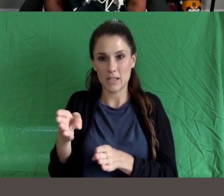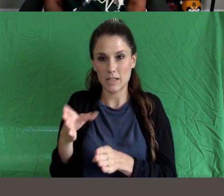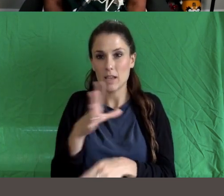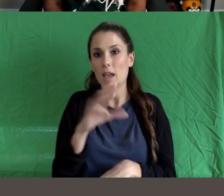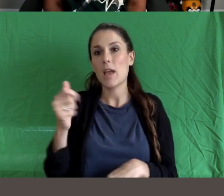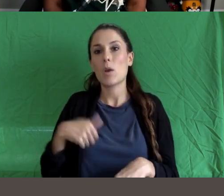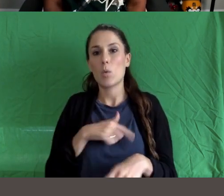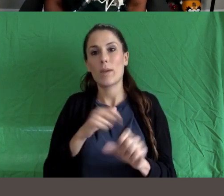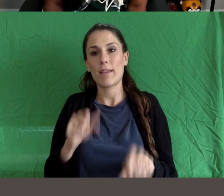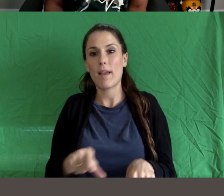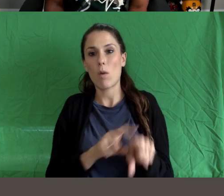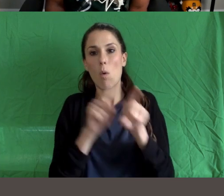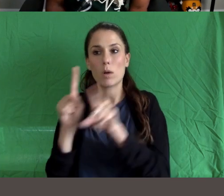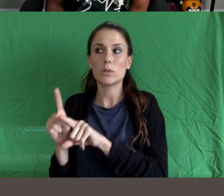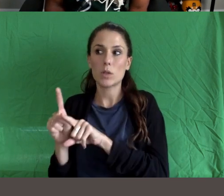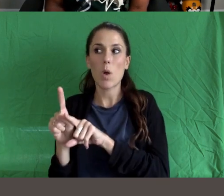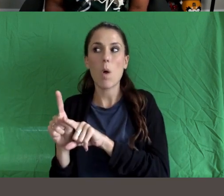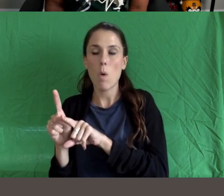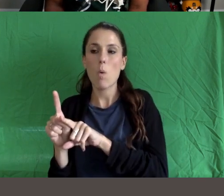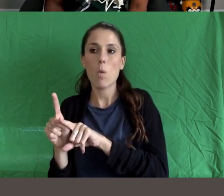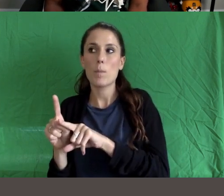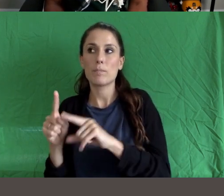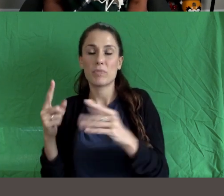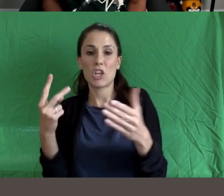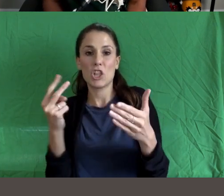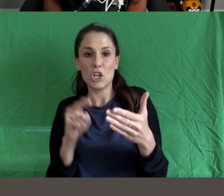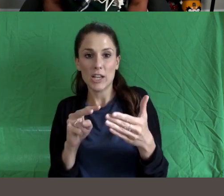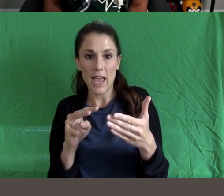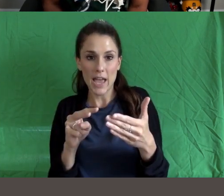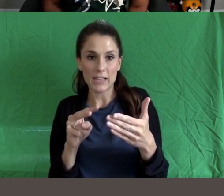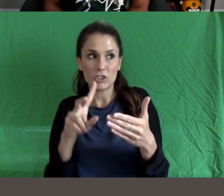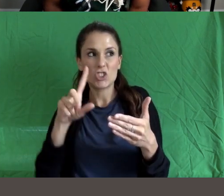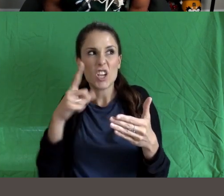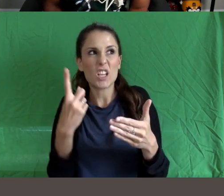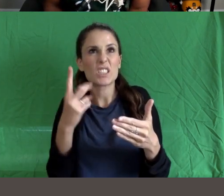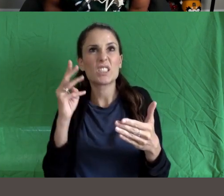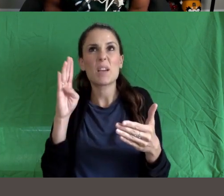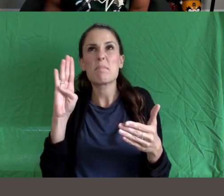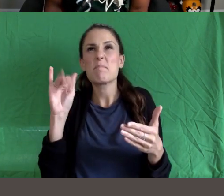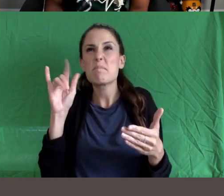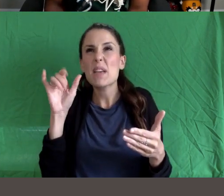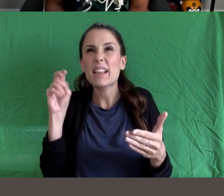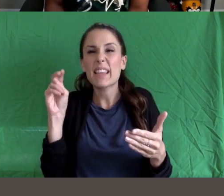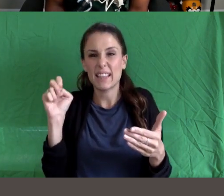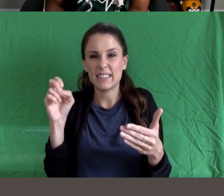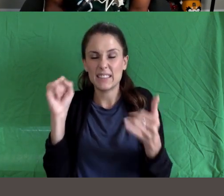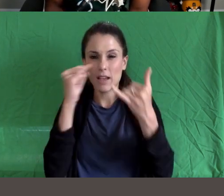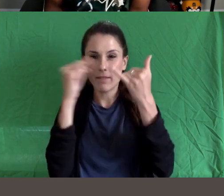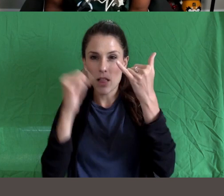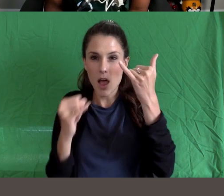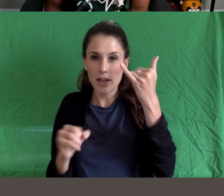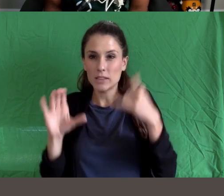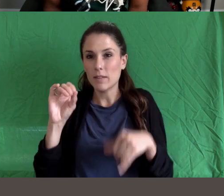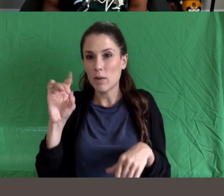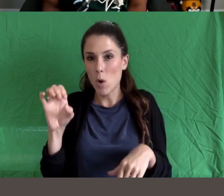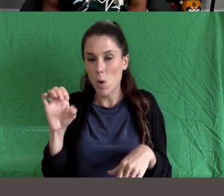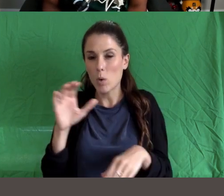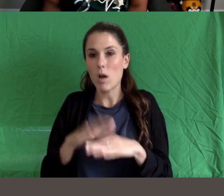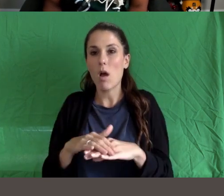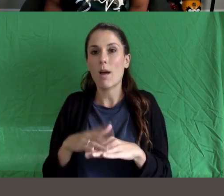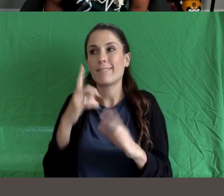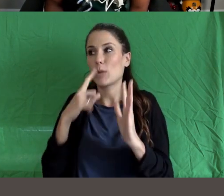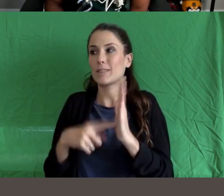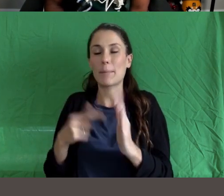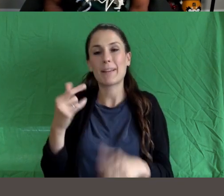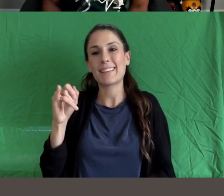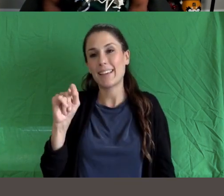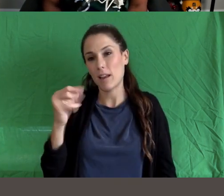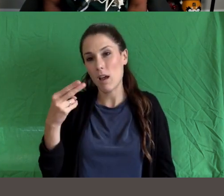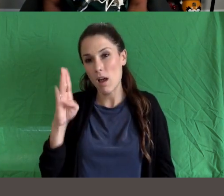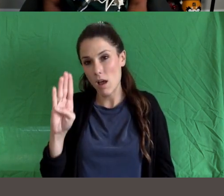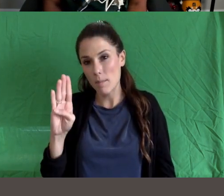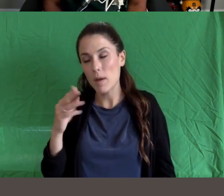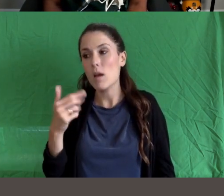and we can also go and look at just billions of lines of code on sites like GitHub and see how